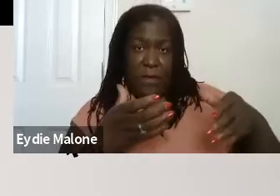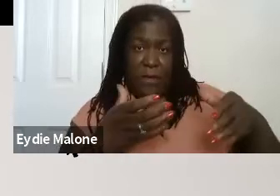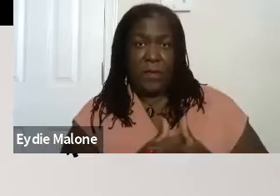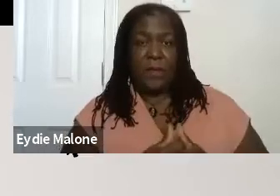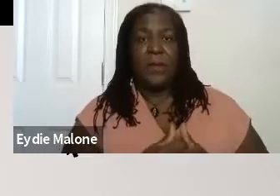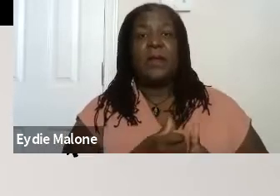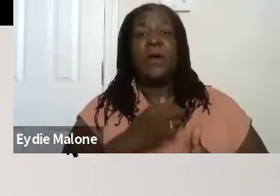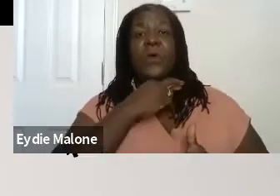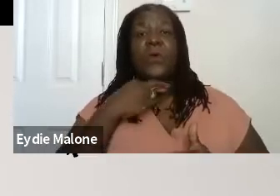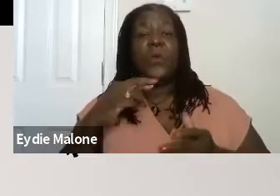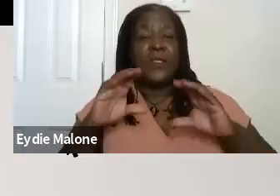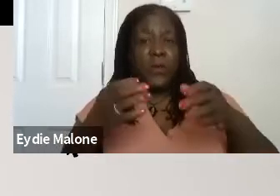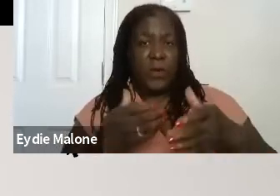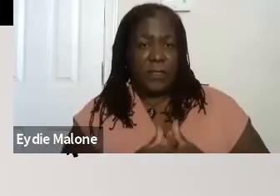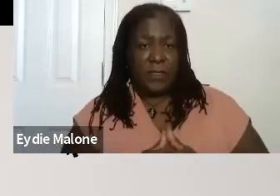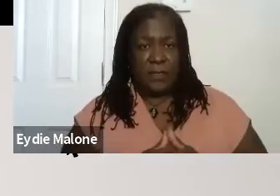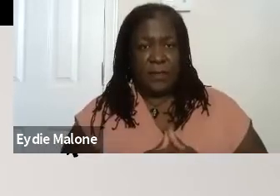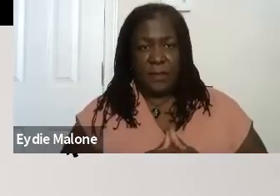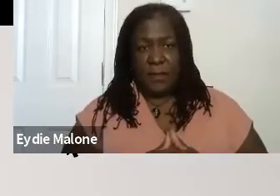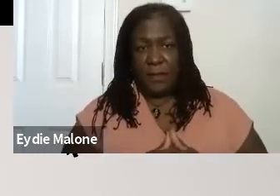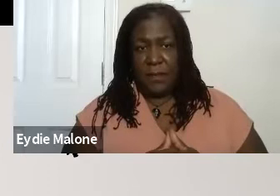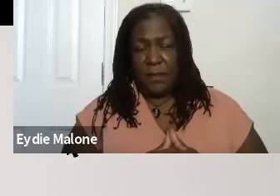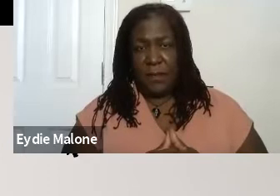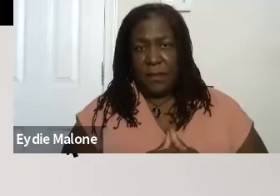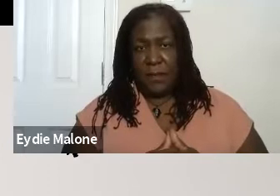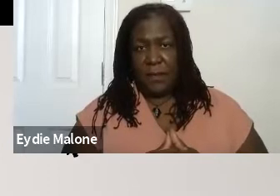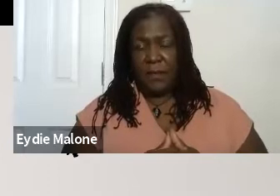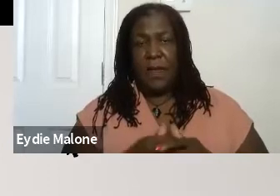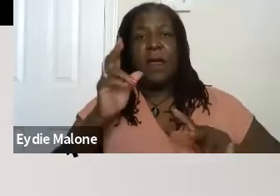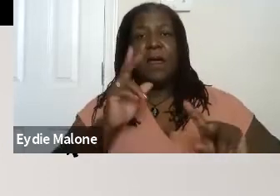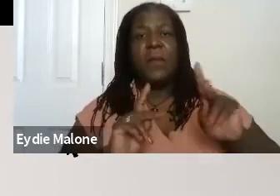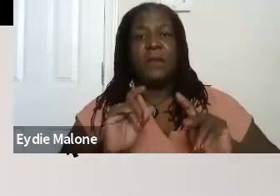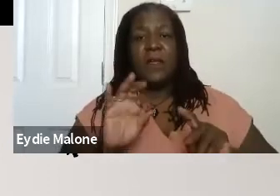in terms of getting a COVID vaccine are people who have had significant immediate allergic